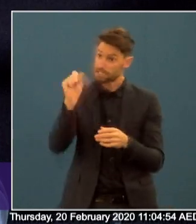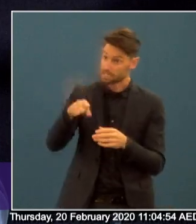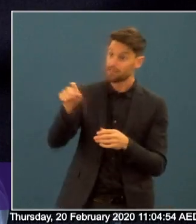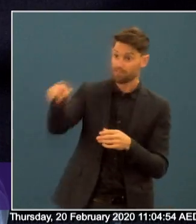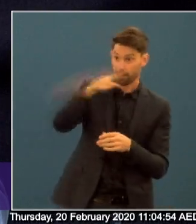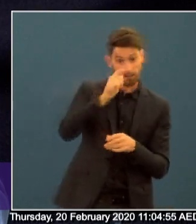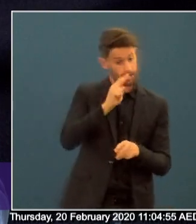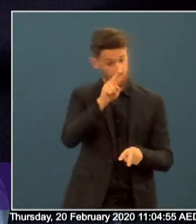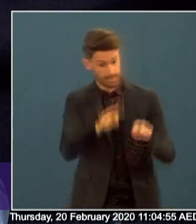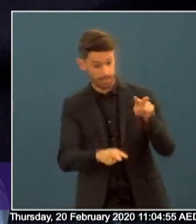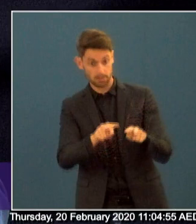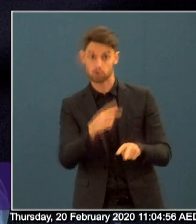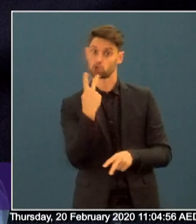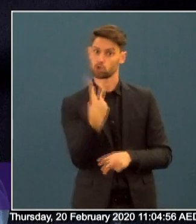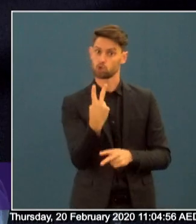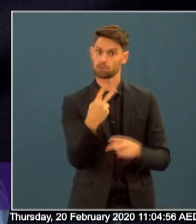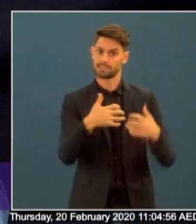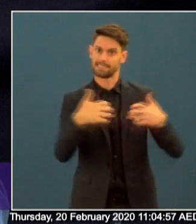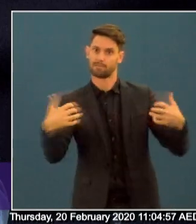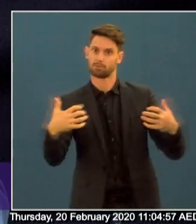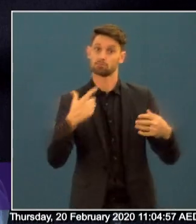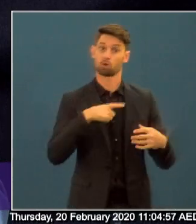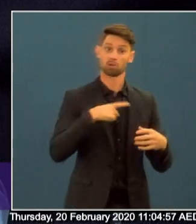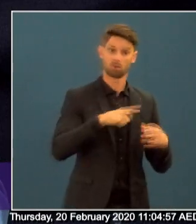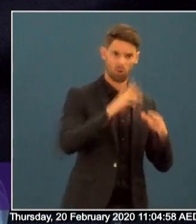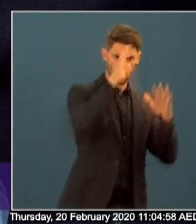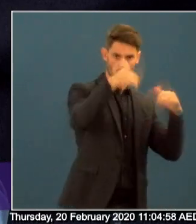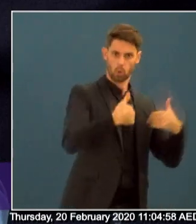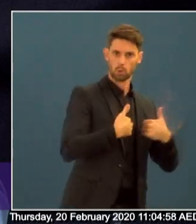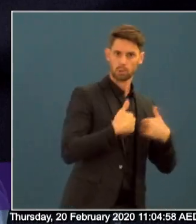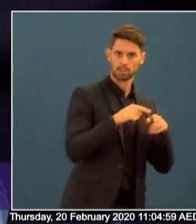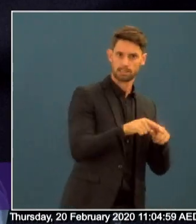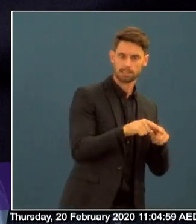Obviously, because autism spectrum disorder is characterised by problems